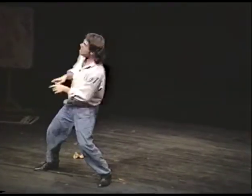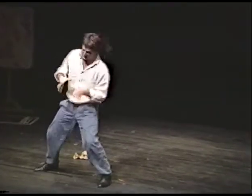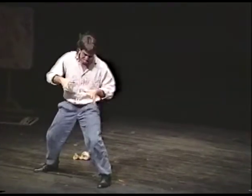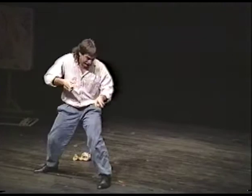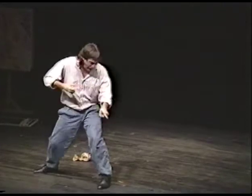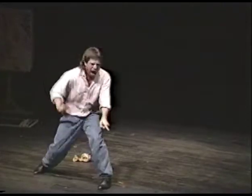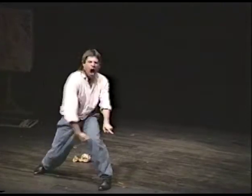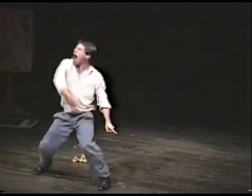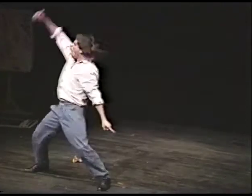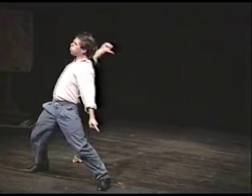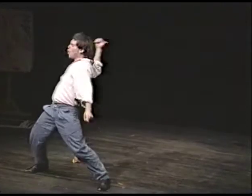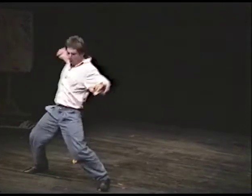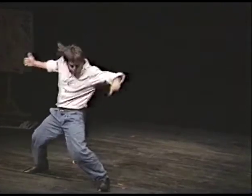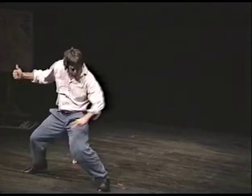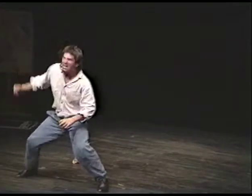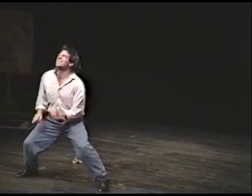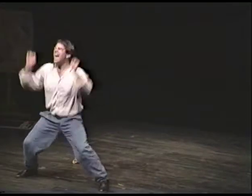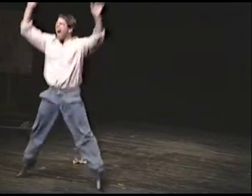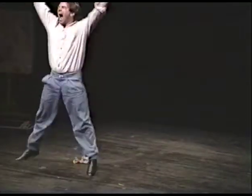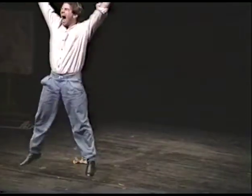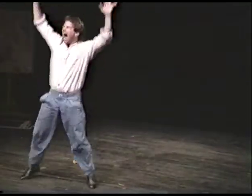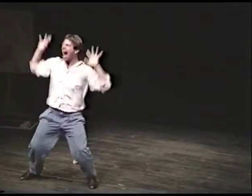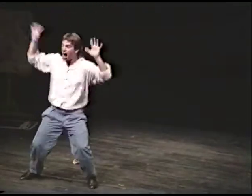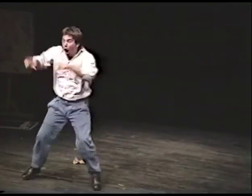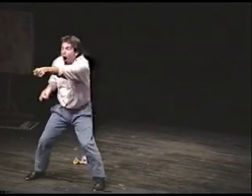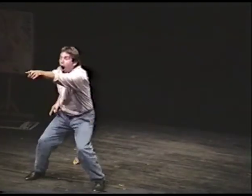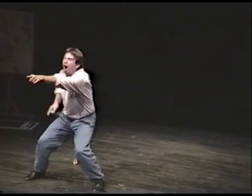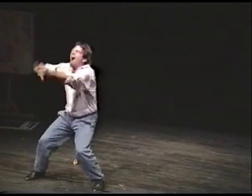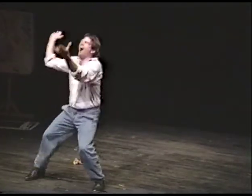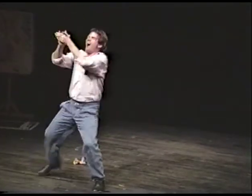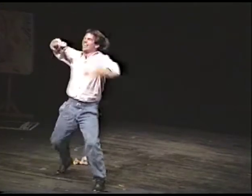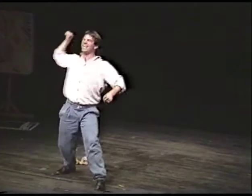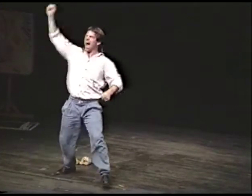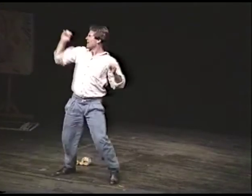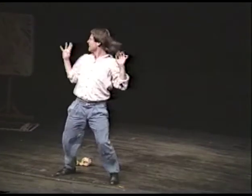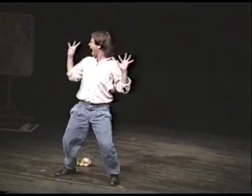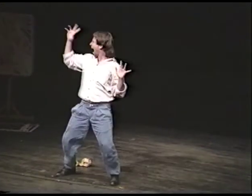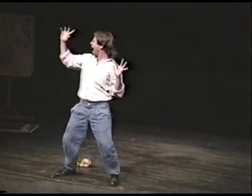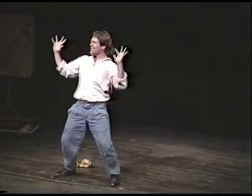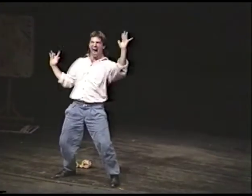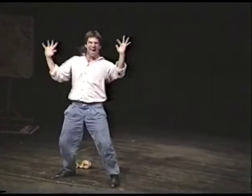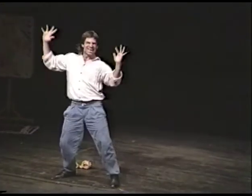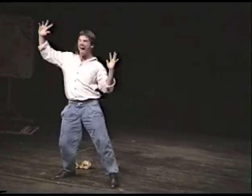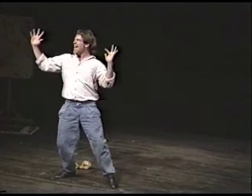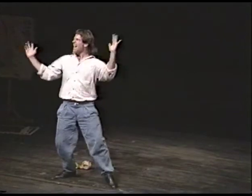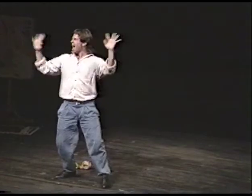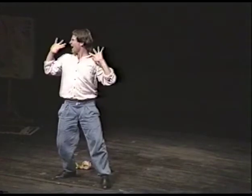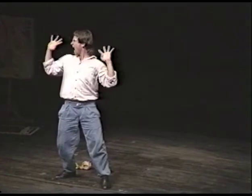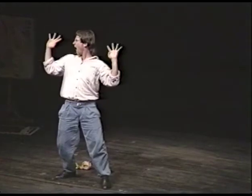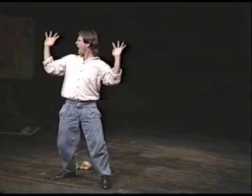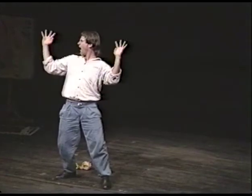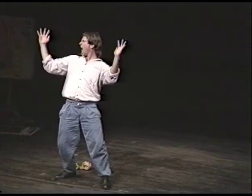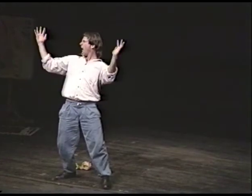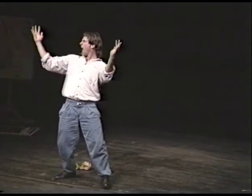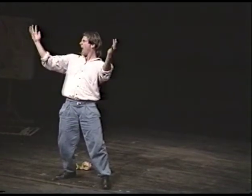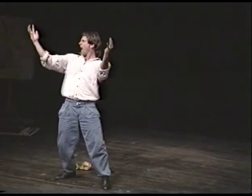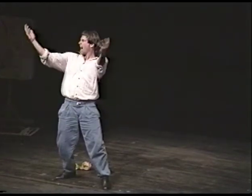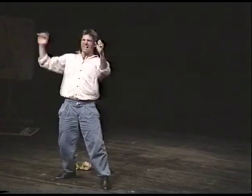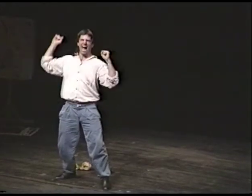pierce its teeth. You're out! And the flock of baseball goes cheers and rattles in the stands.